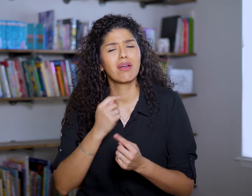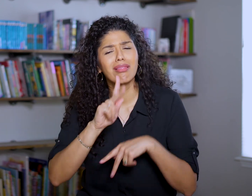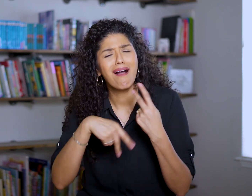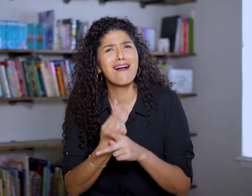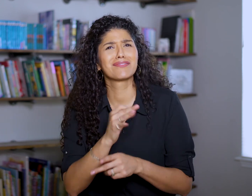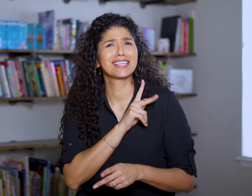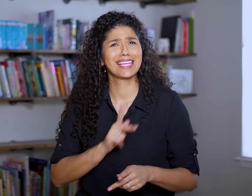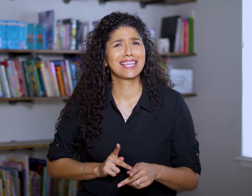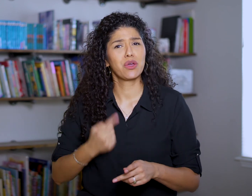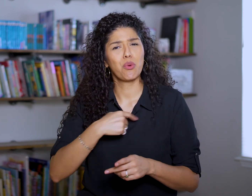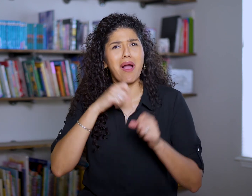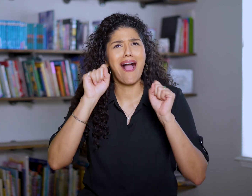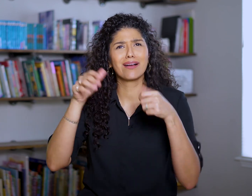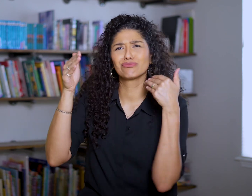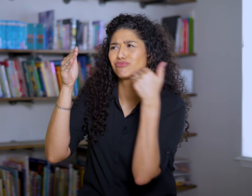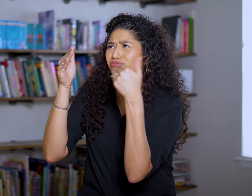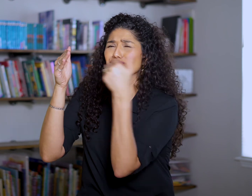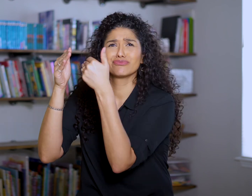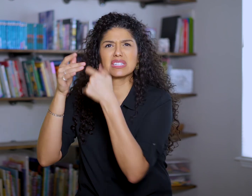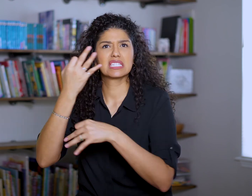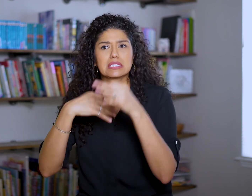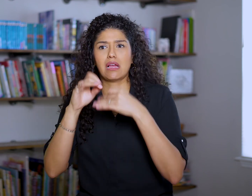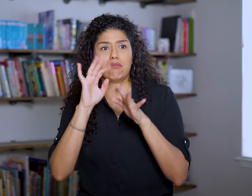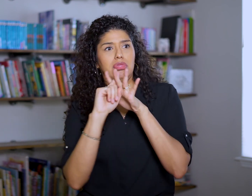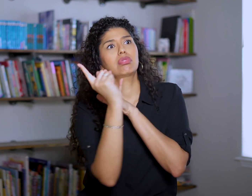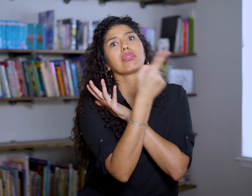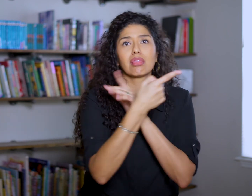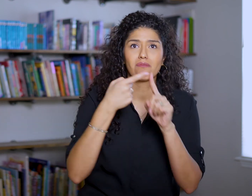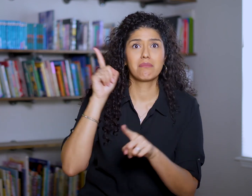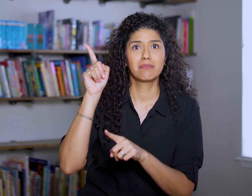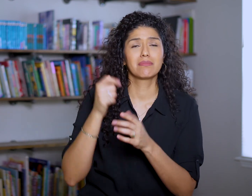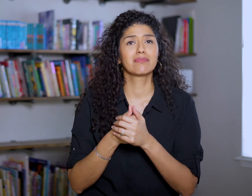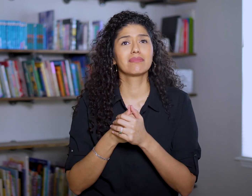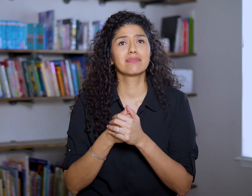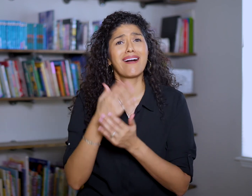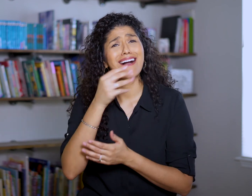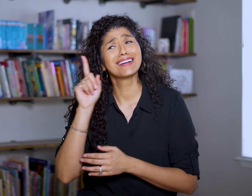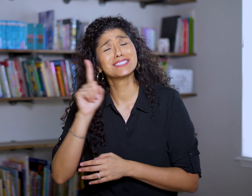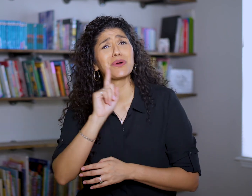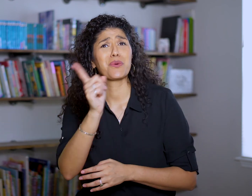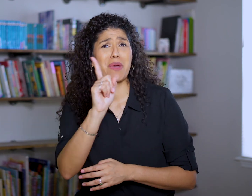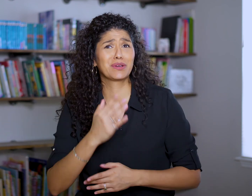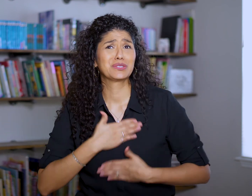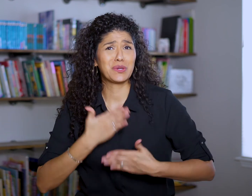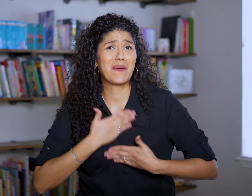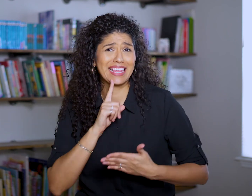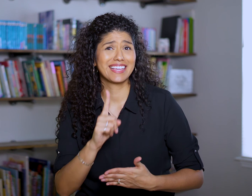the kind of King we can draw near to, instead of run from. And He is where the joy is!